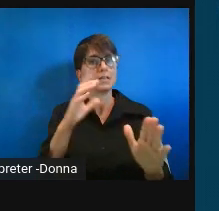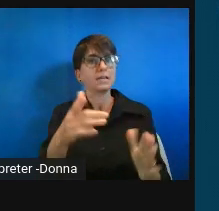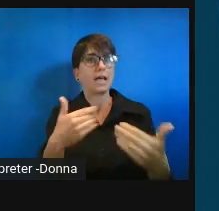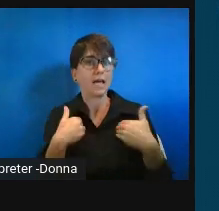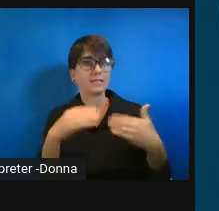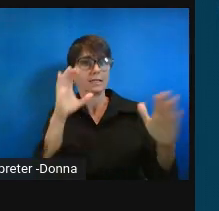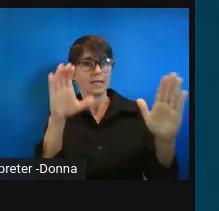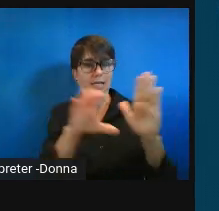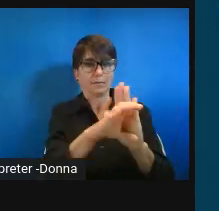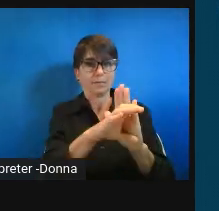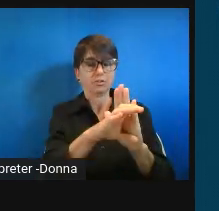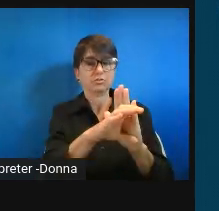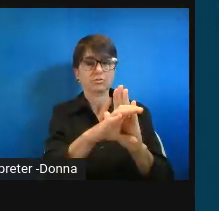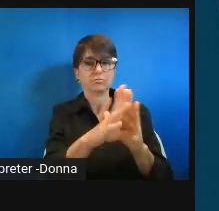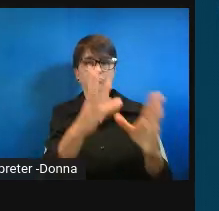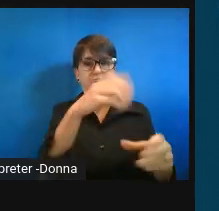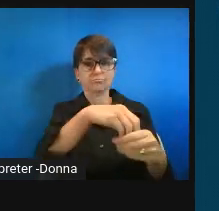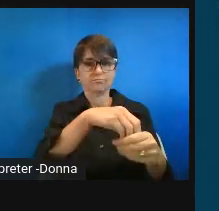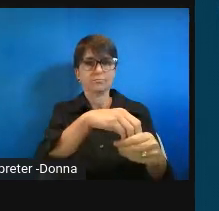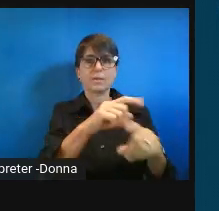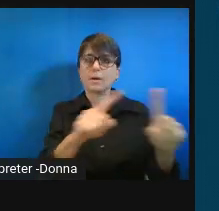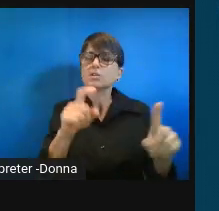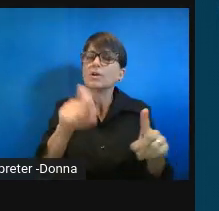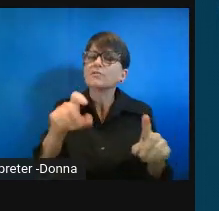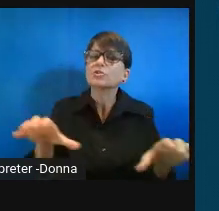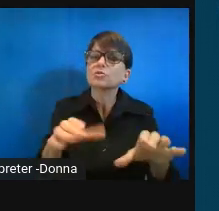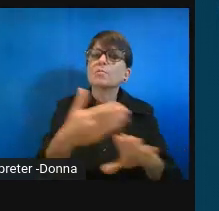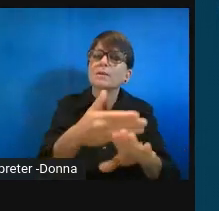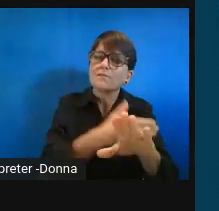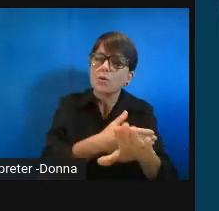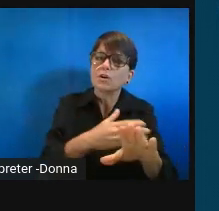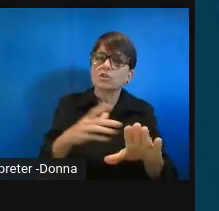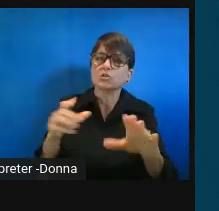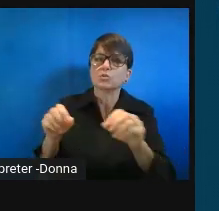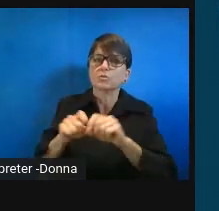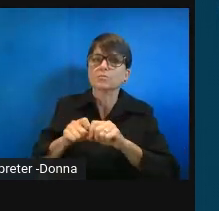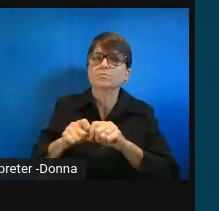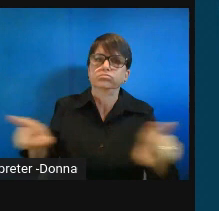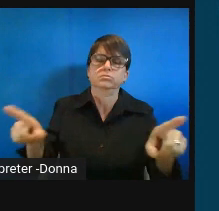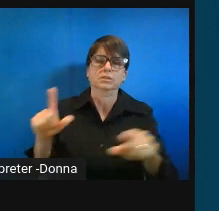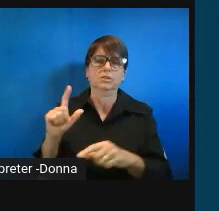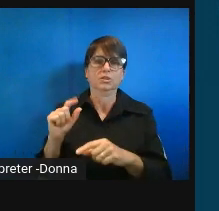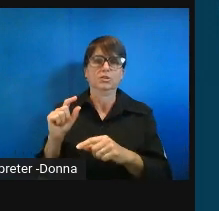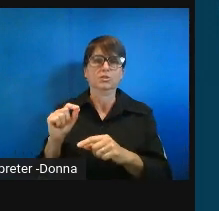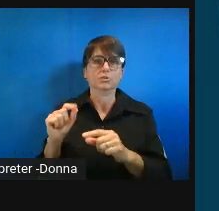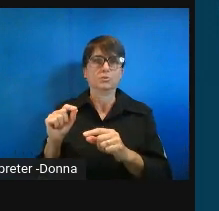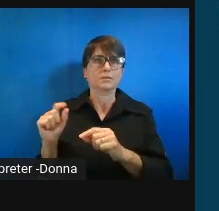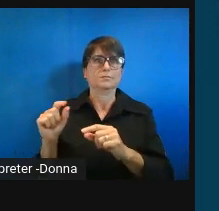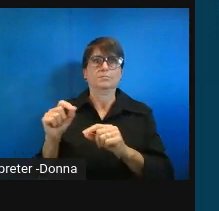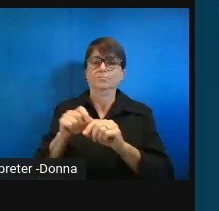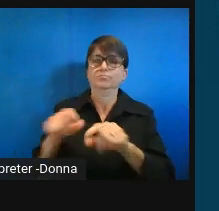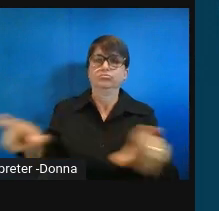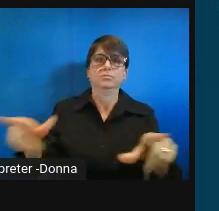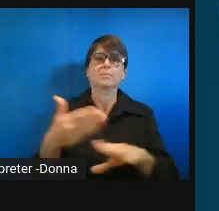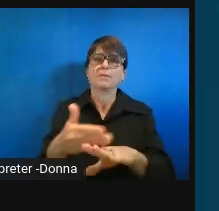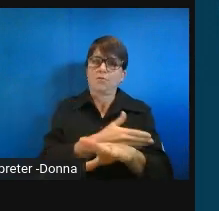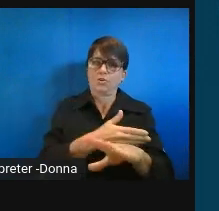This has to be done before you tweet. Do remember that. You cannot edit this after the fact. One great thing that Twitter has introduced is that you can turn